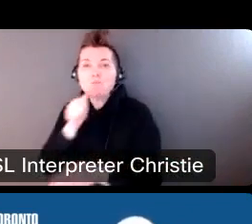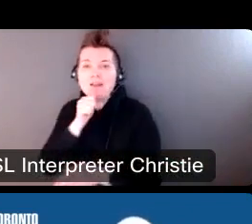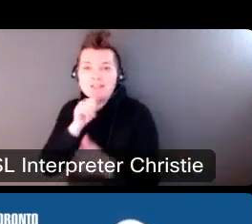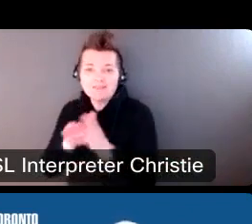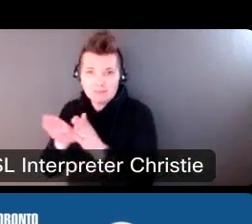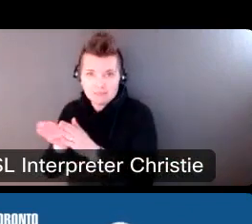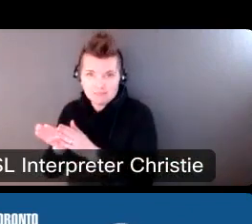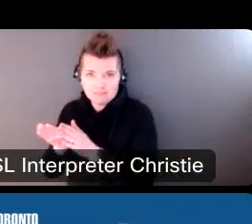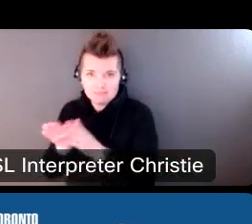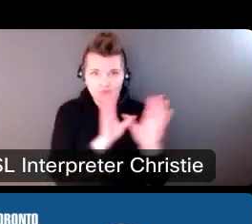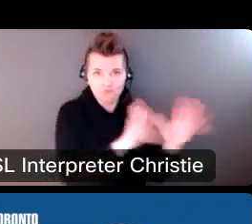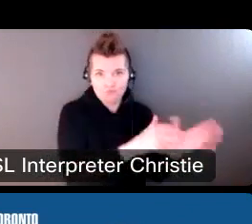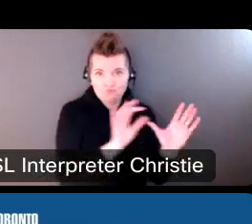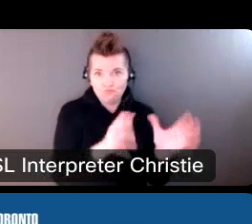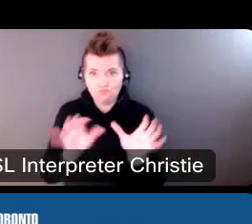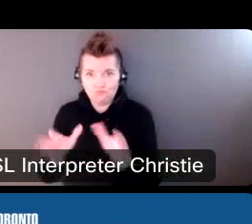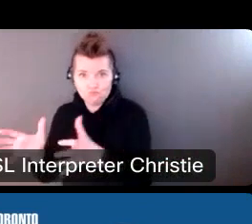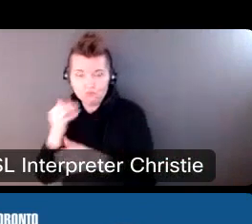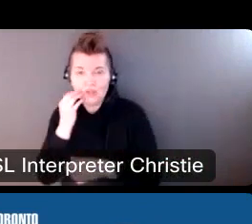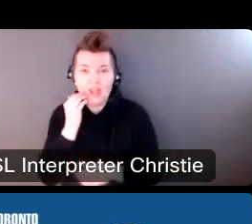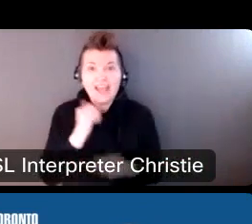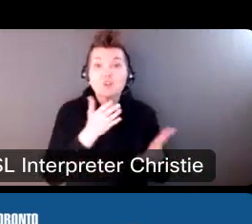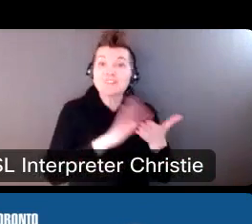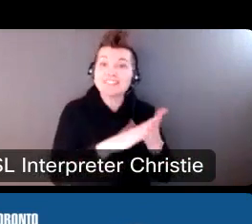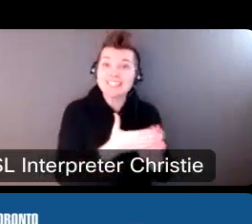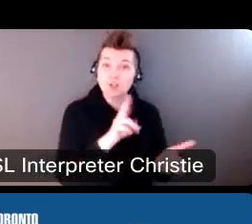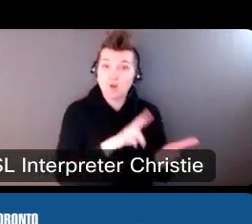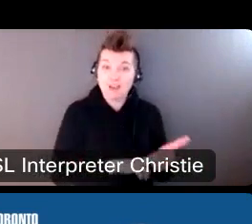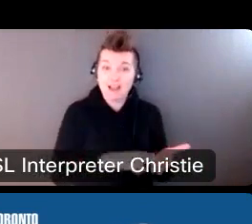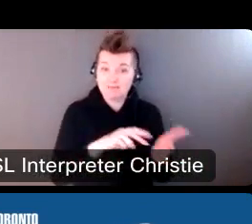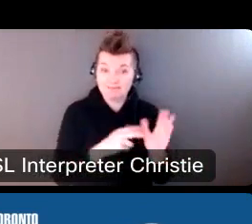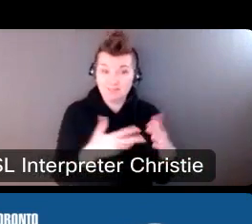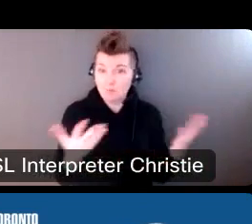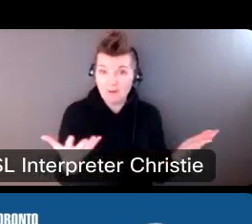And what I mean by those is city contracts are the contracts that we create to look after